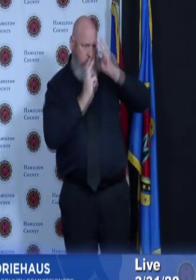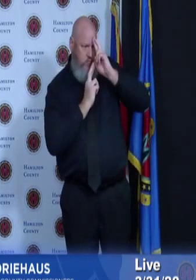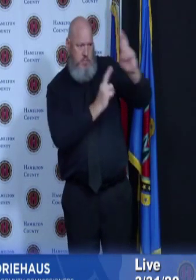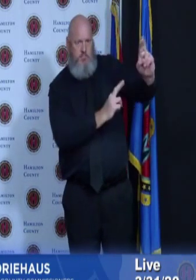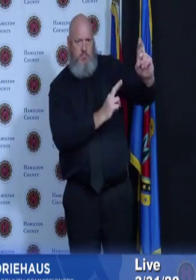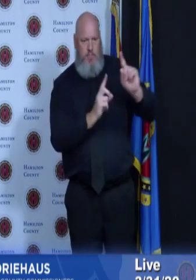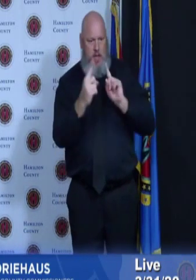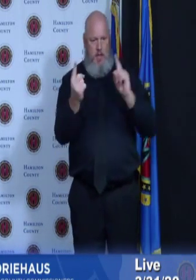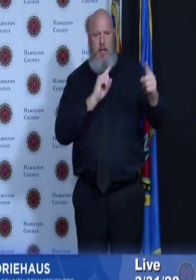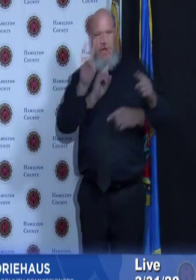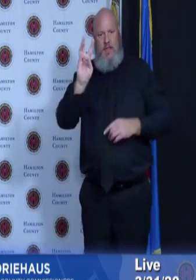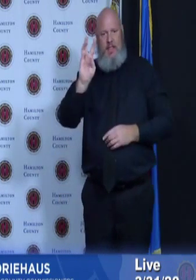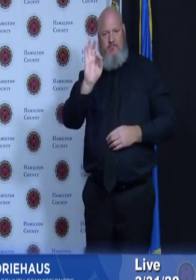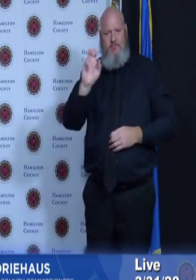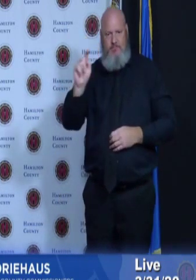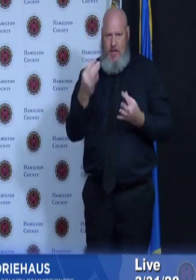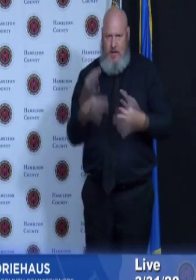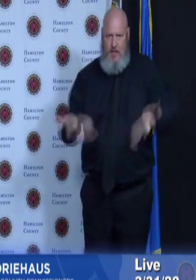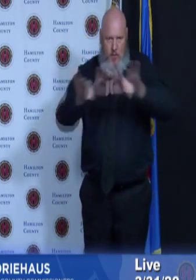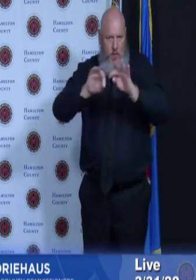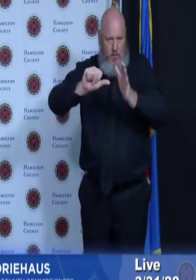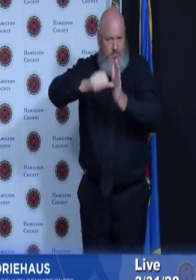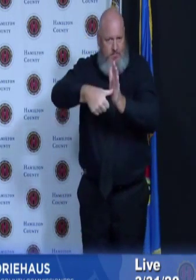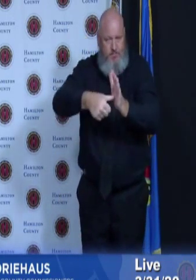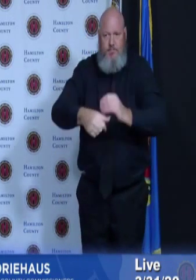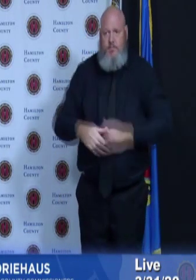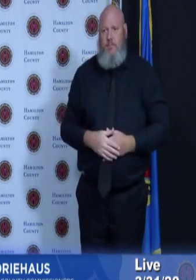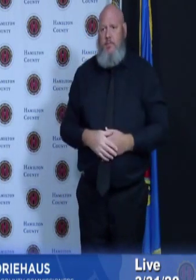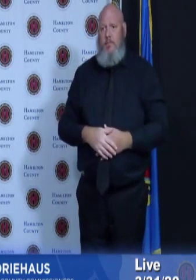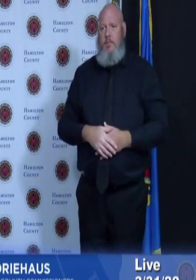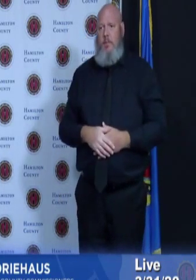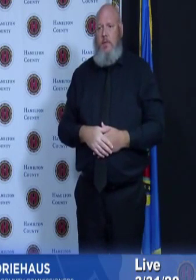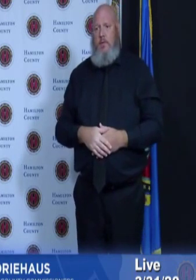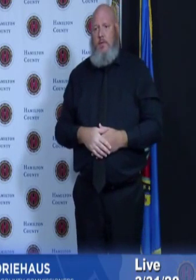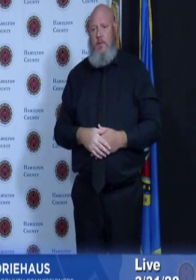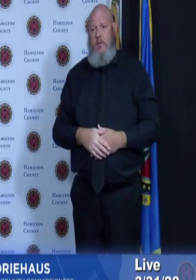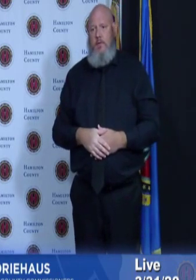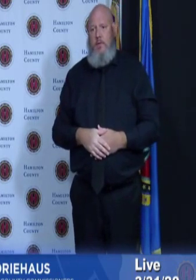employers and employees to do what they need to do to keep each other safe and